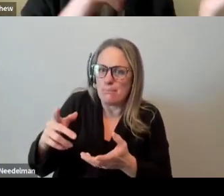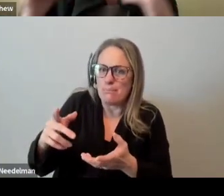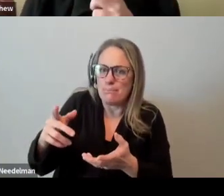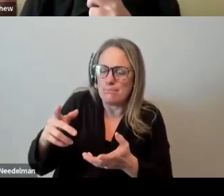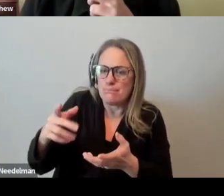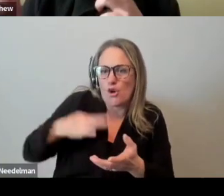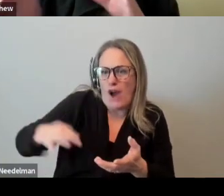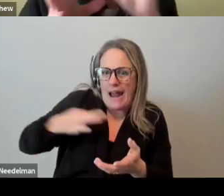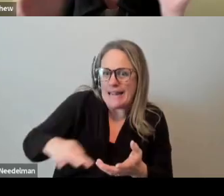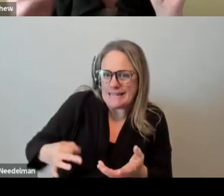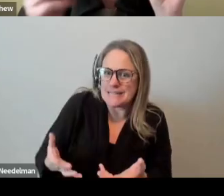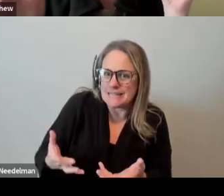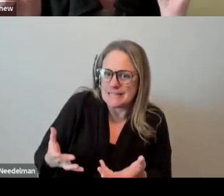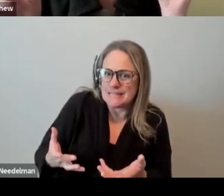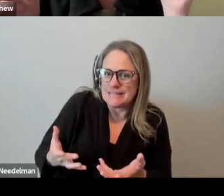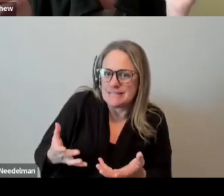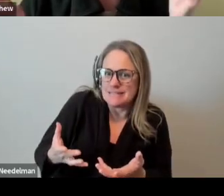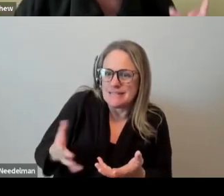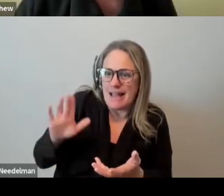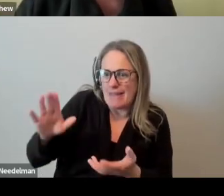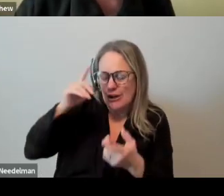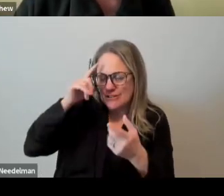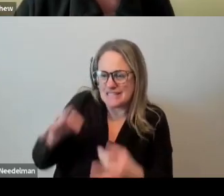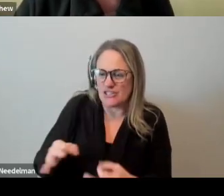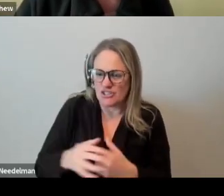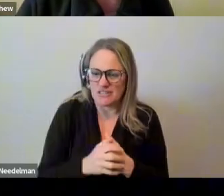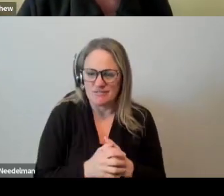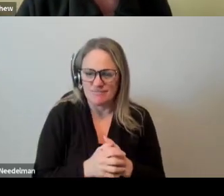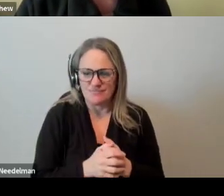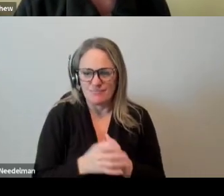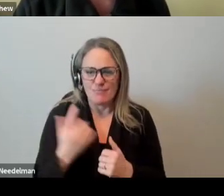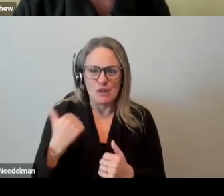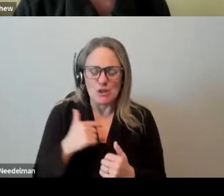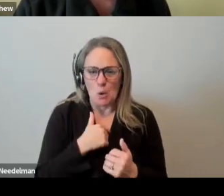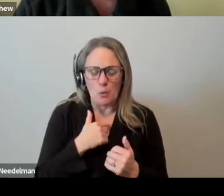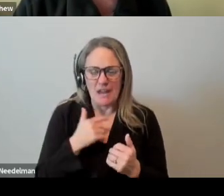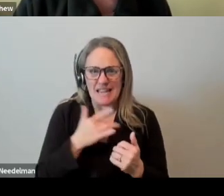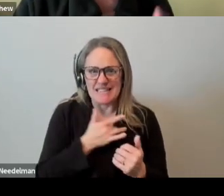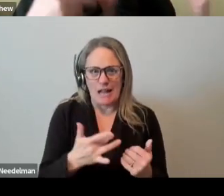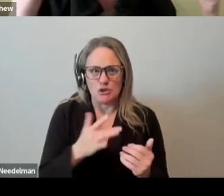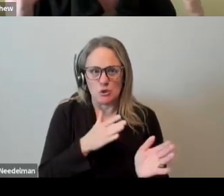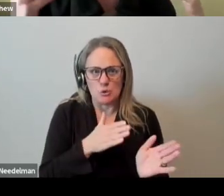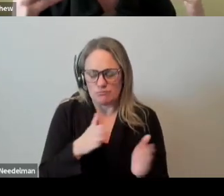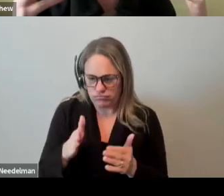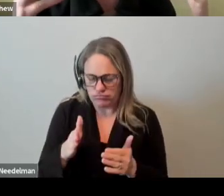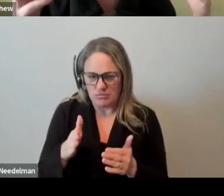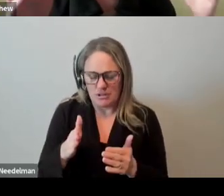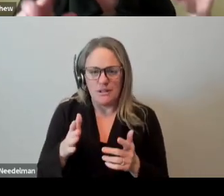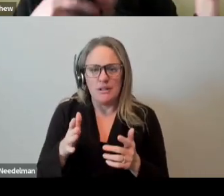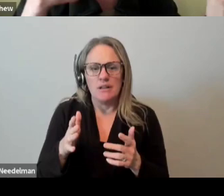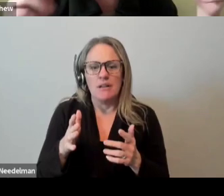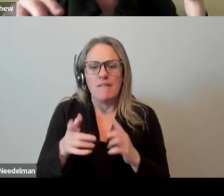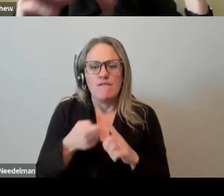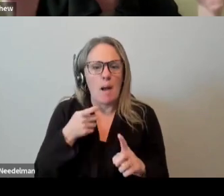And it lets us look away from sort of how complicated disability actually is in terms of, of type